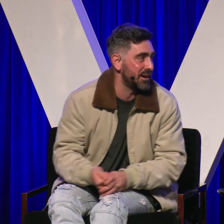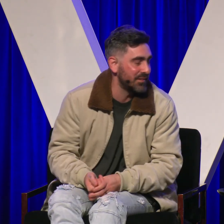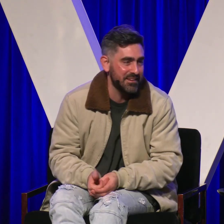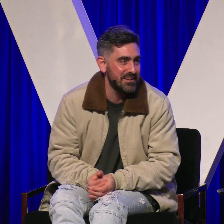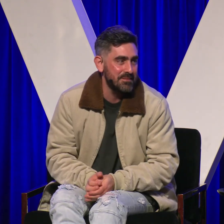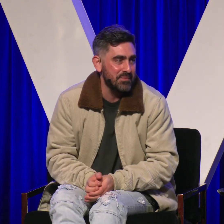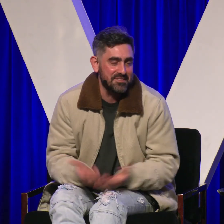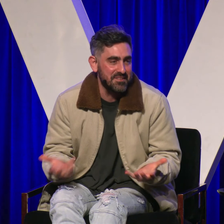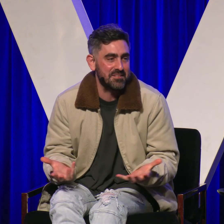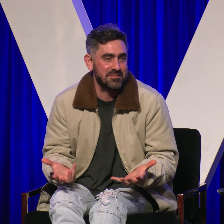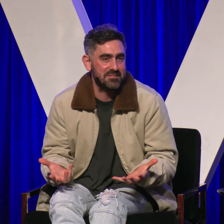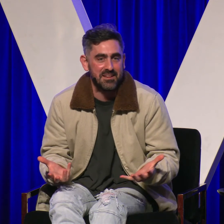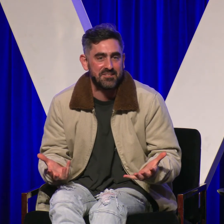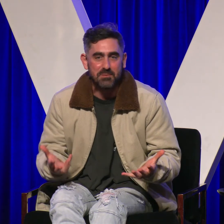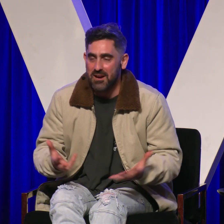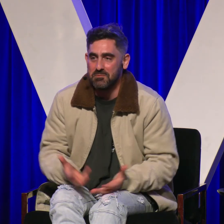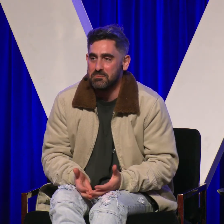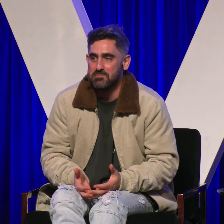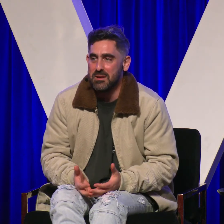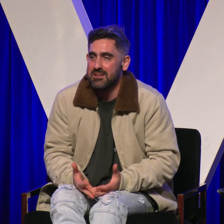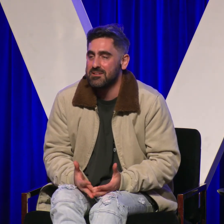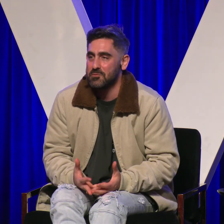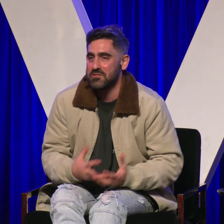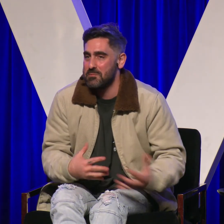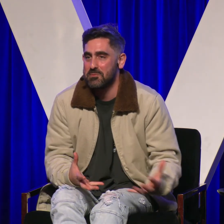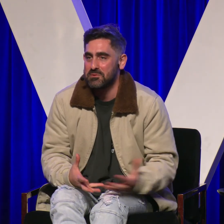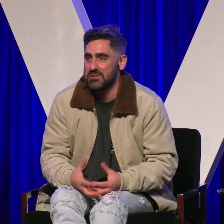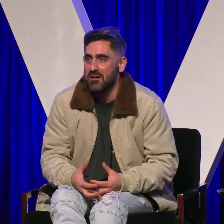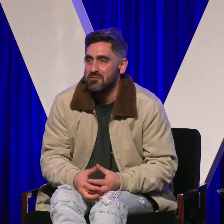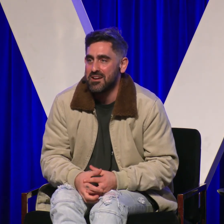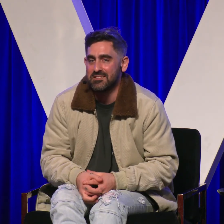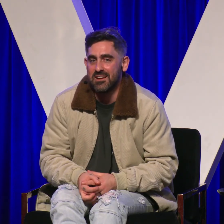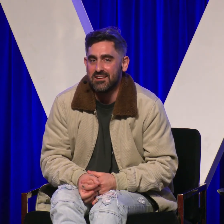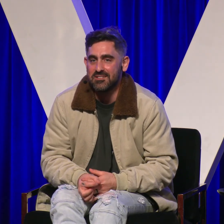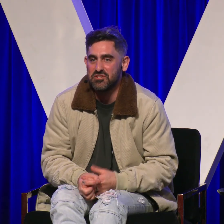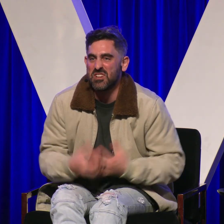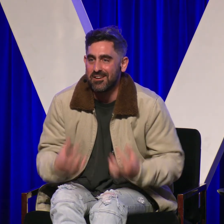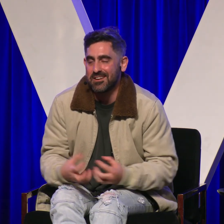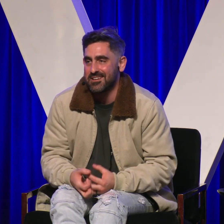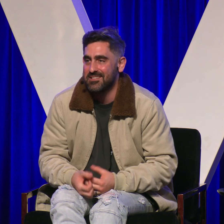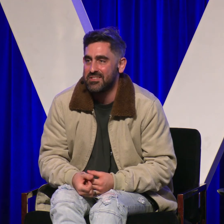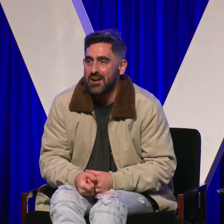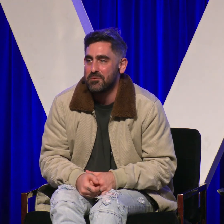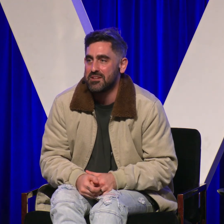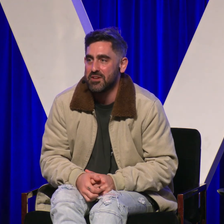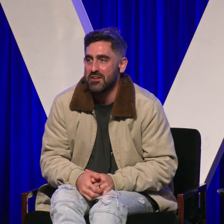Like it's, it's about being with the people you love and like sharing that with each other